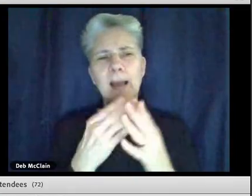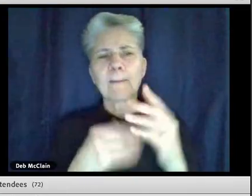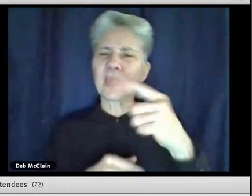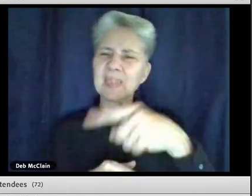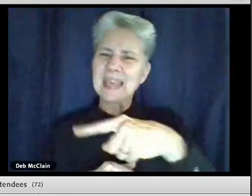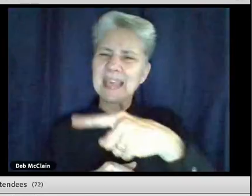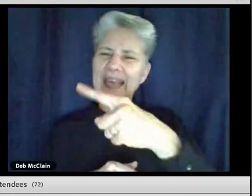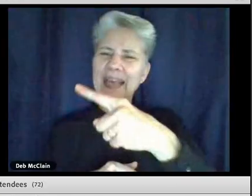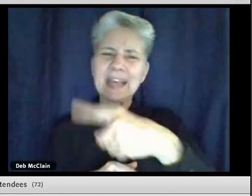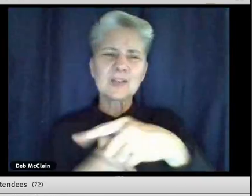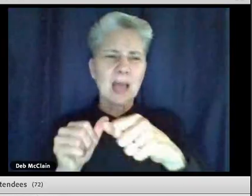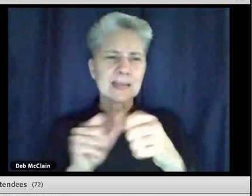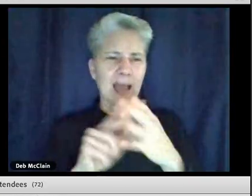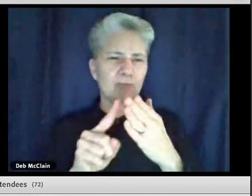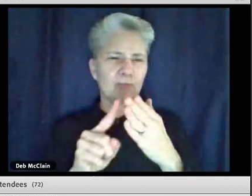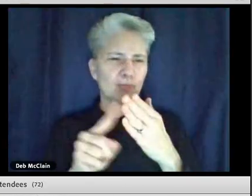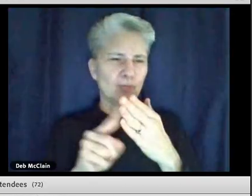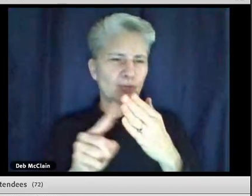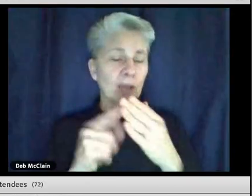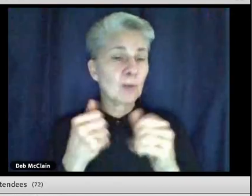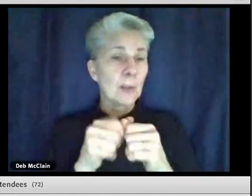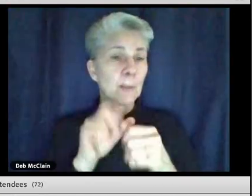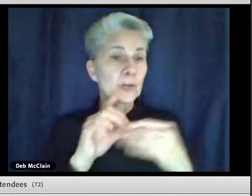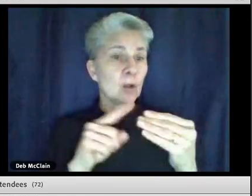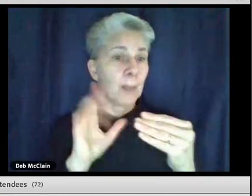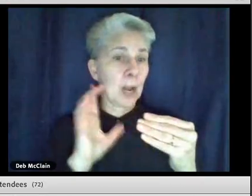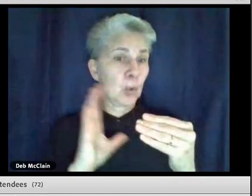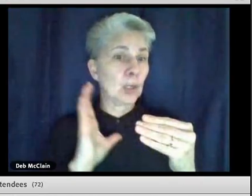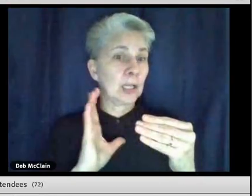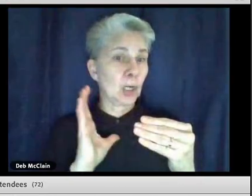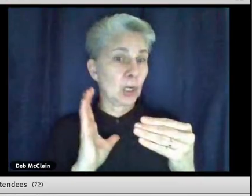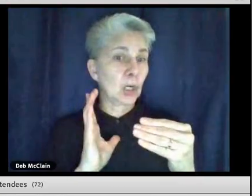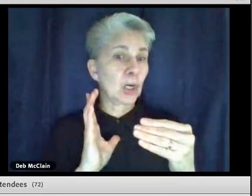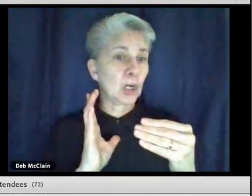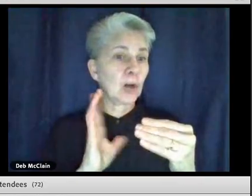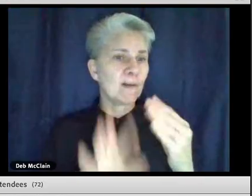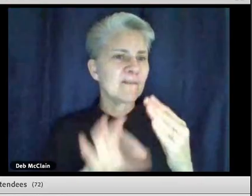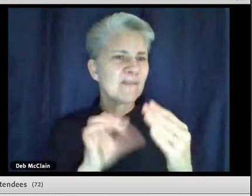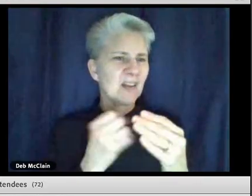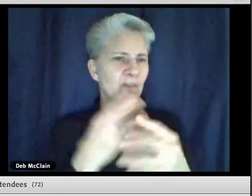I also -- I'm going to talk you through some of those. So these are some of the sites that I could go to,